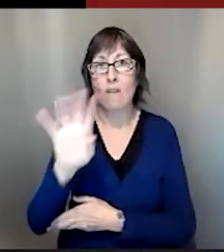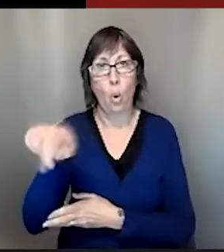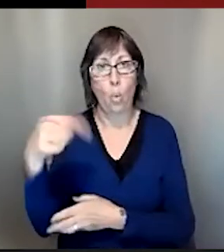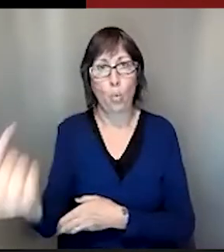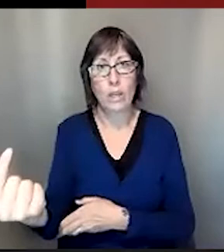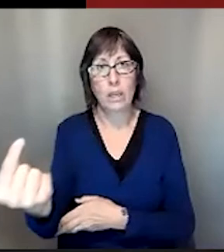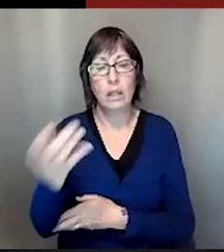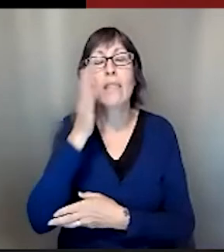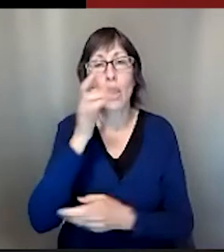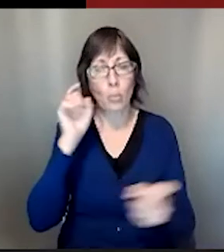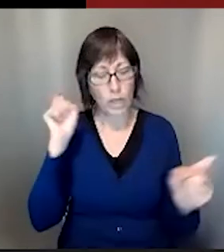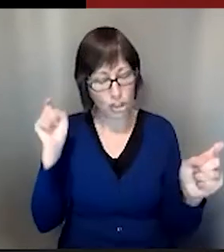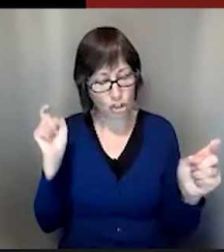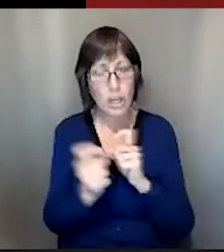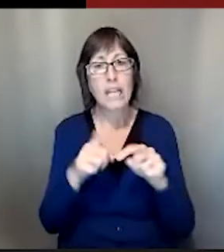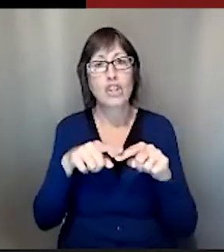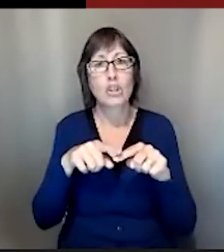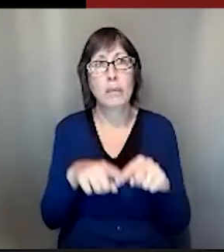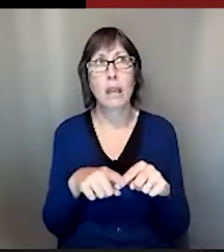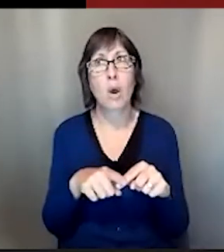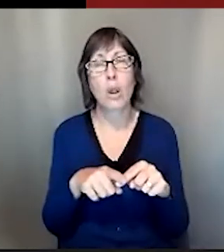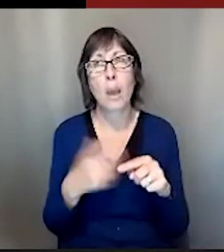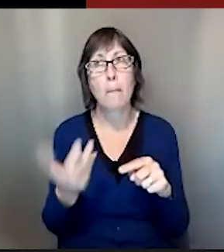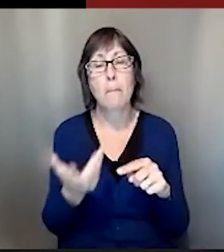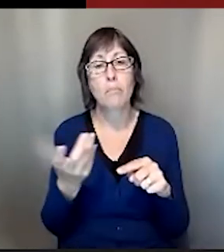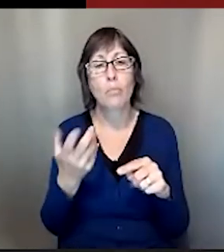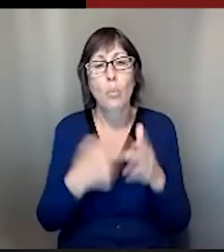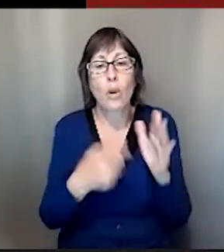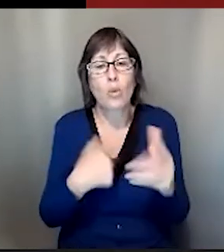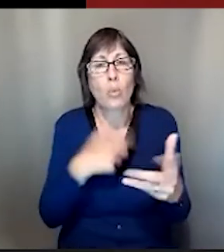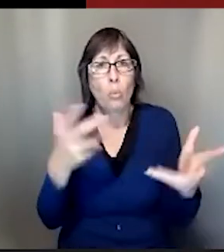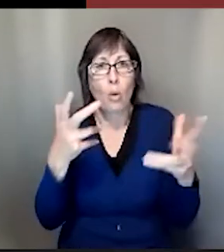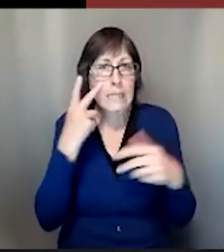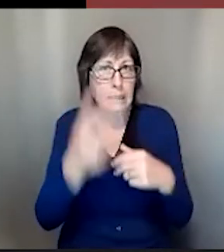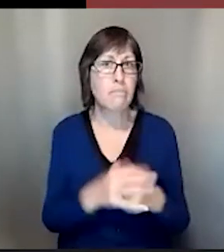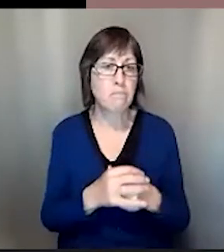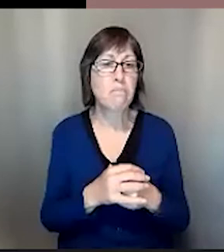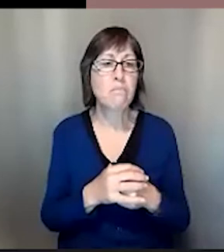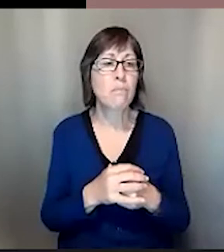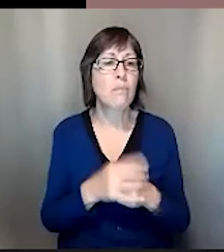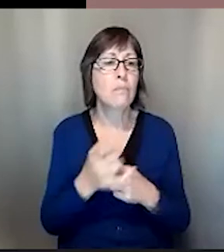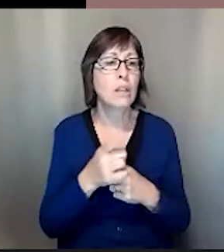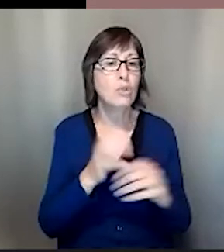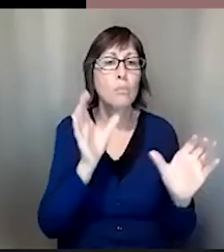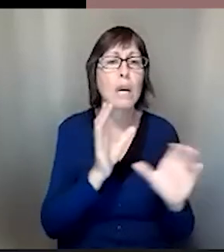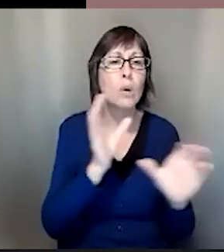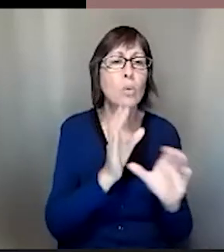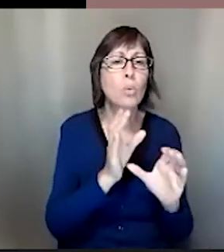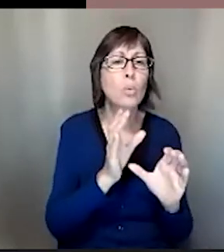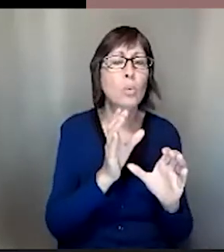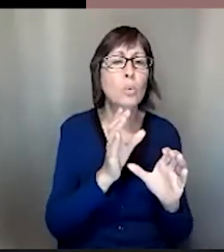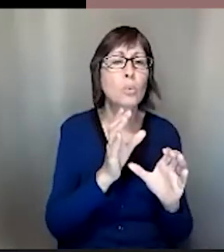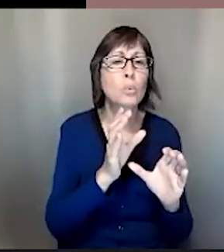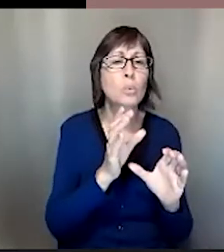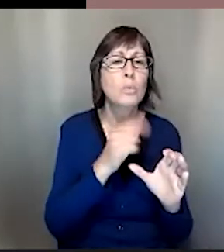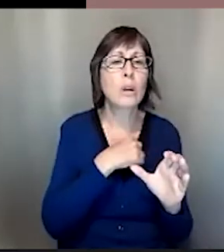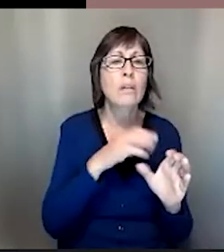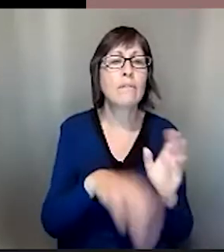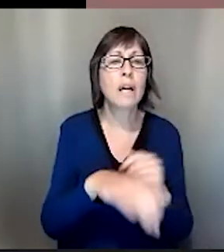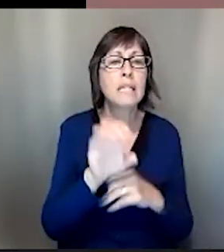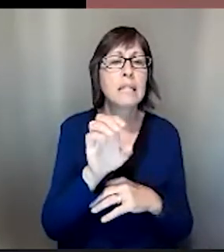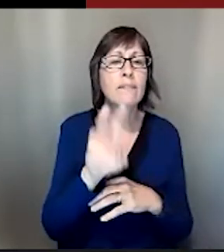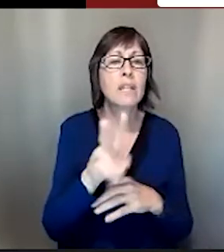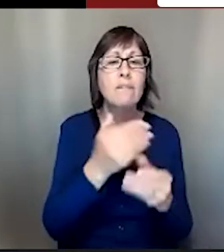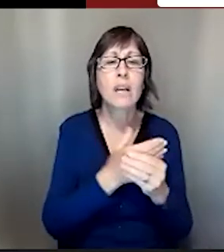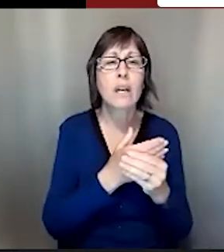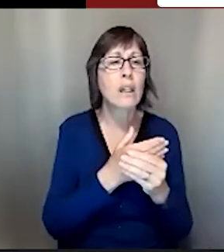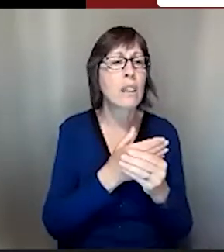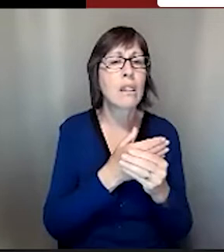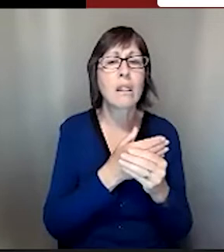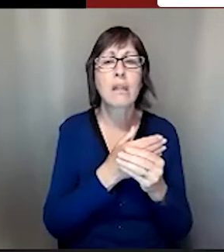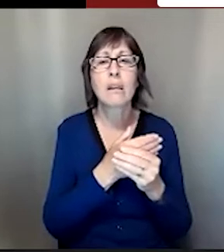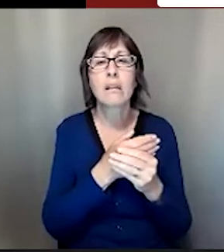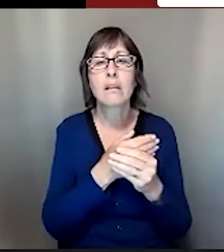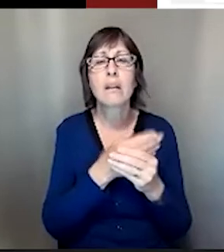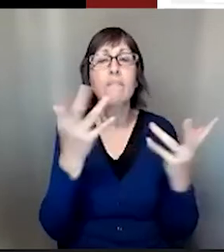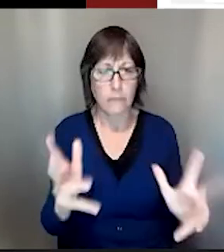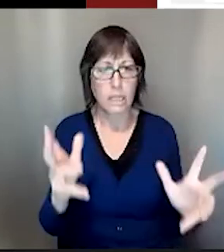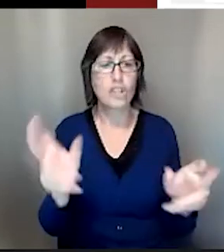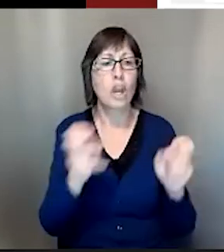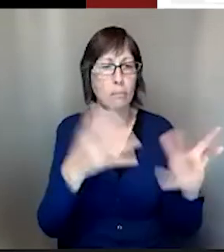mandatory. Click on Save My work and then Submit profile. If you start working on